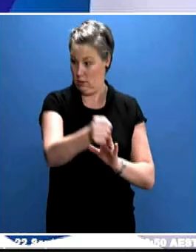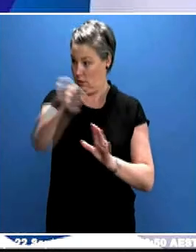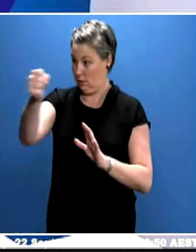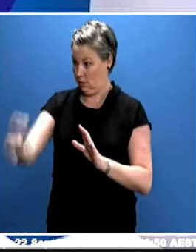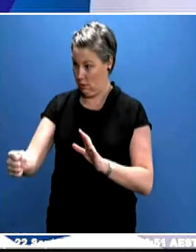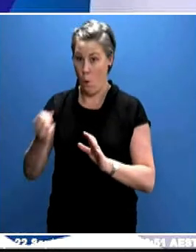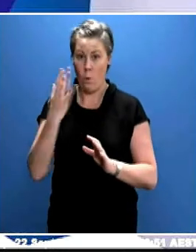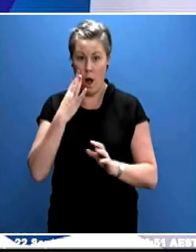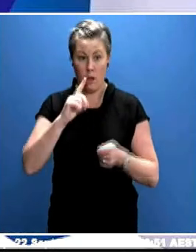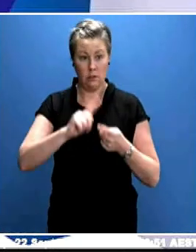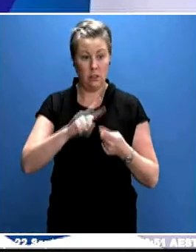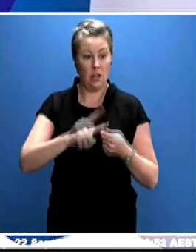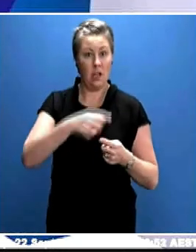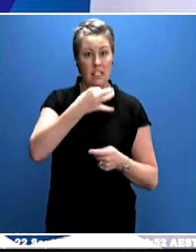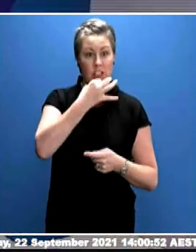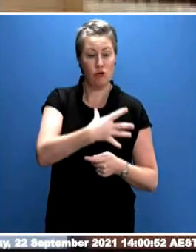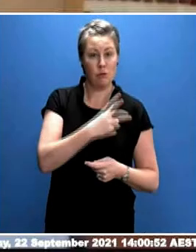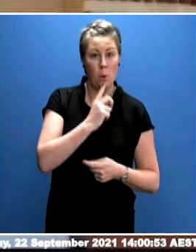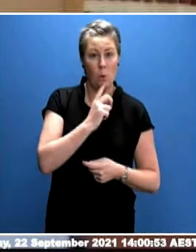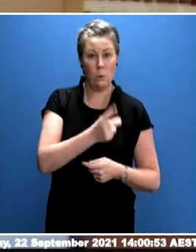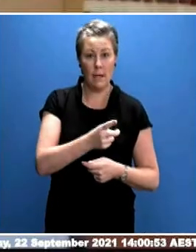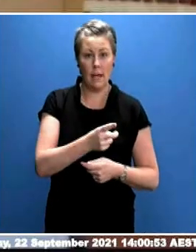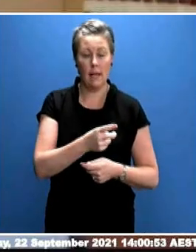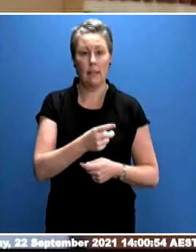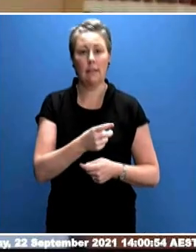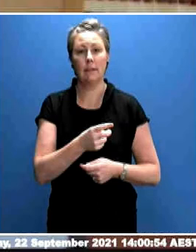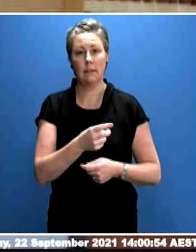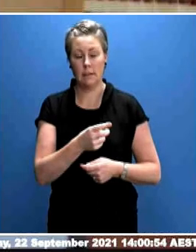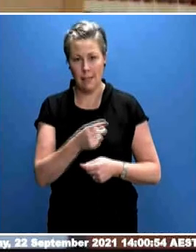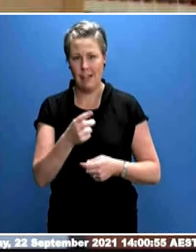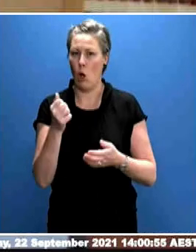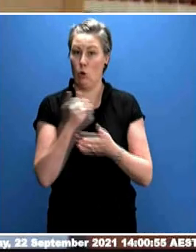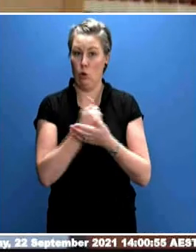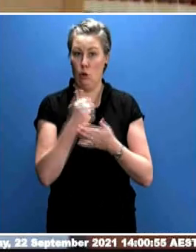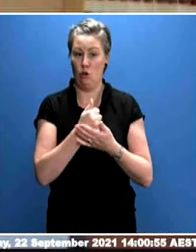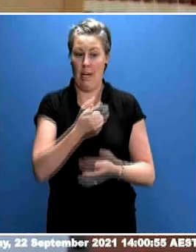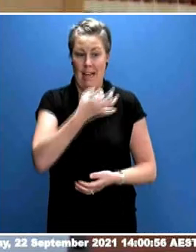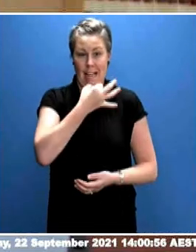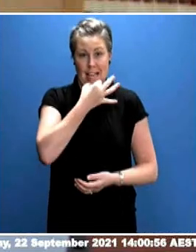The interim order usually precedes the referral. Yes, thank you.